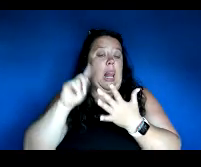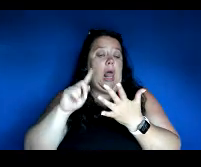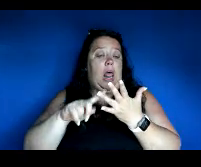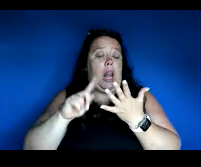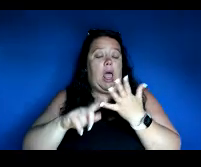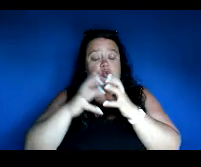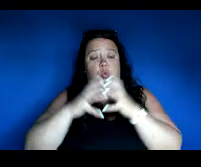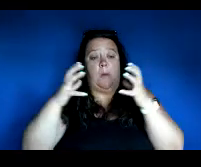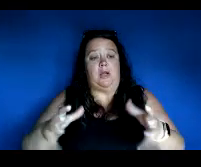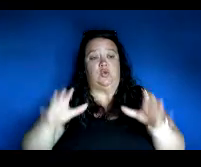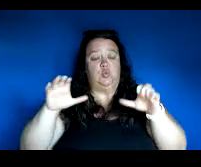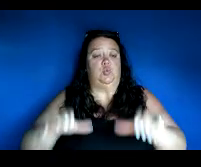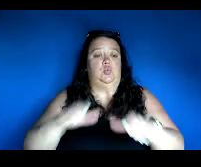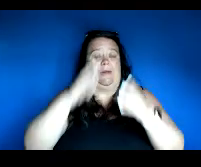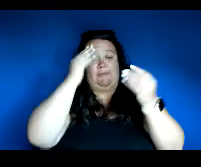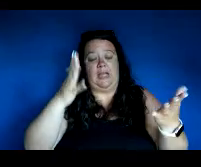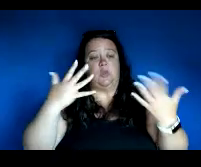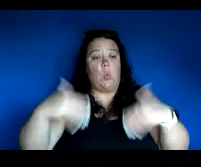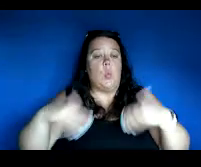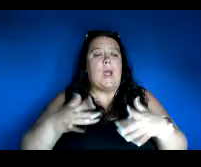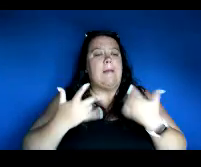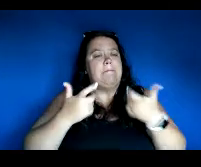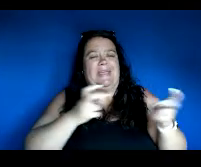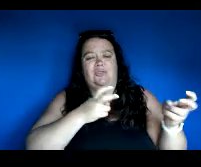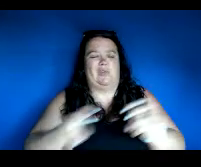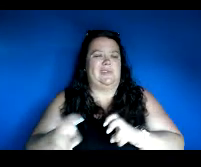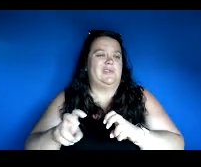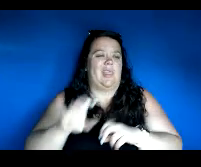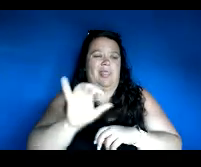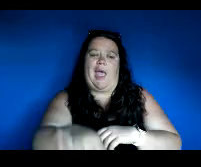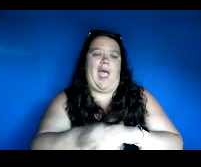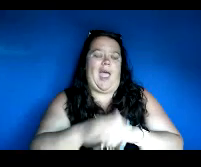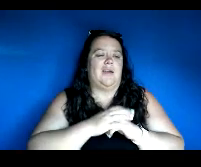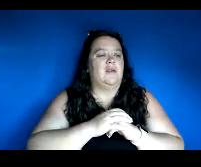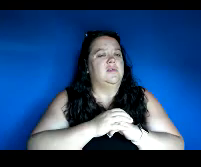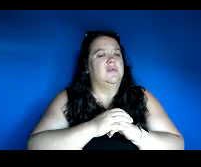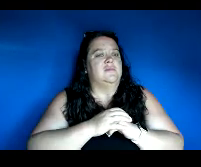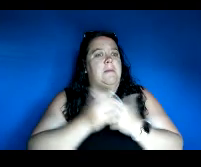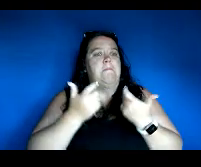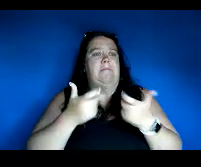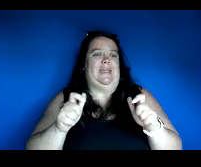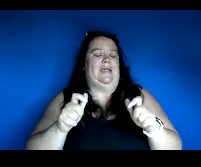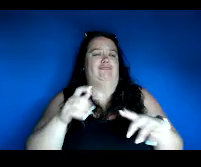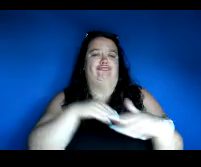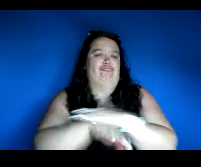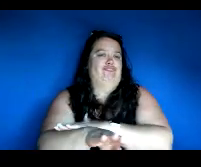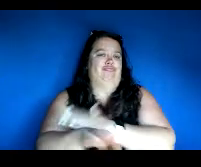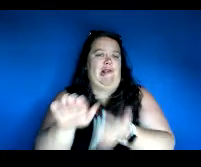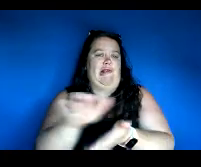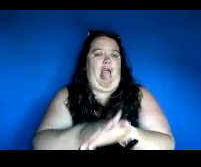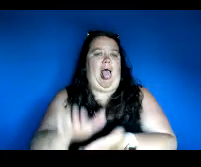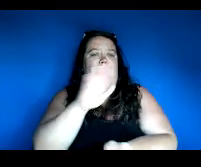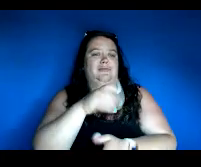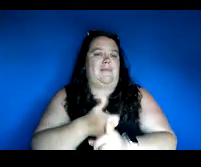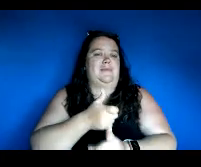For a lot of students, it's a really big transition to come to college and be more independent, and doing their own laundry,